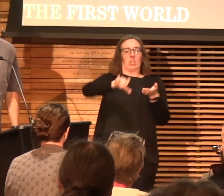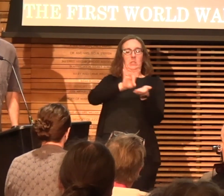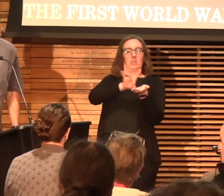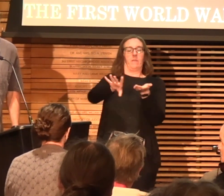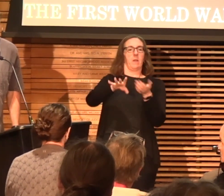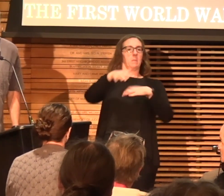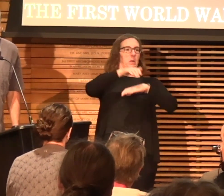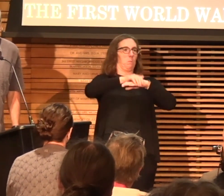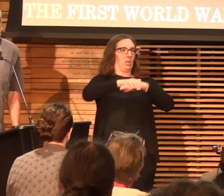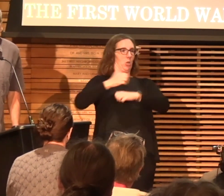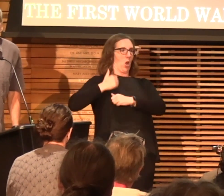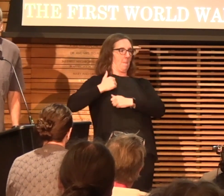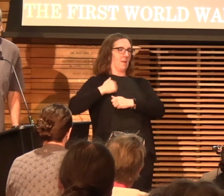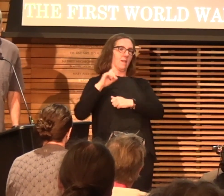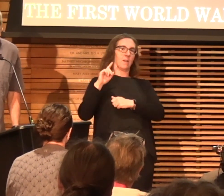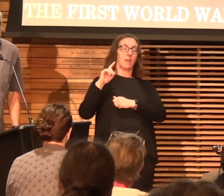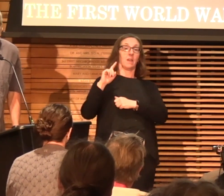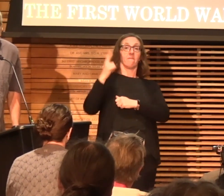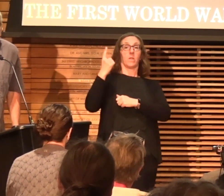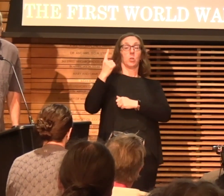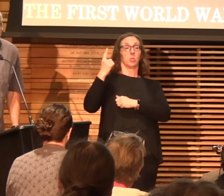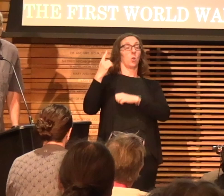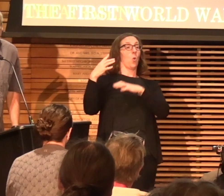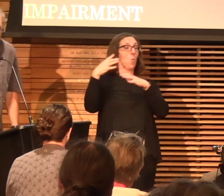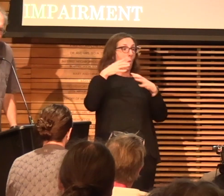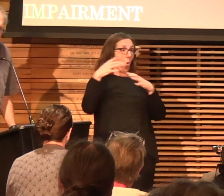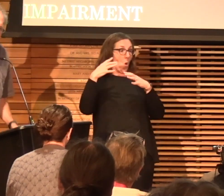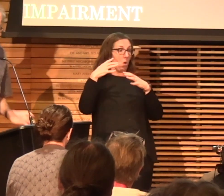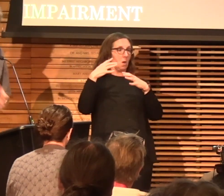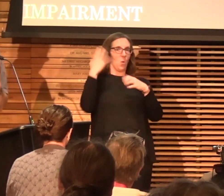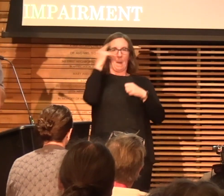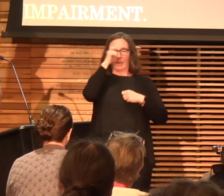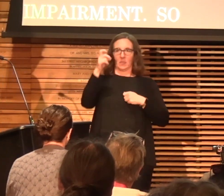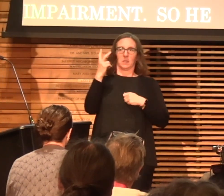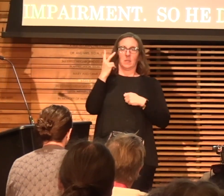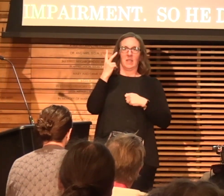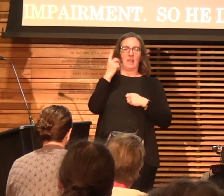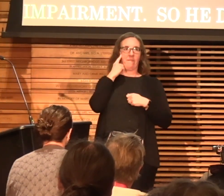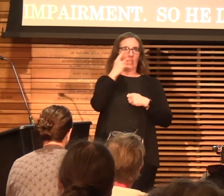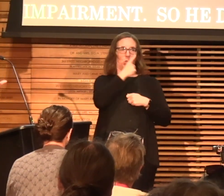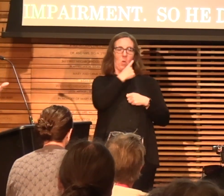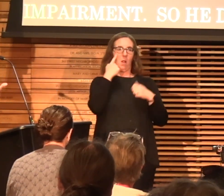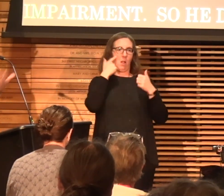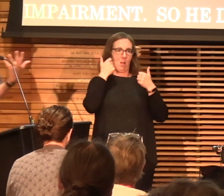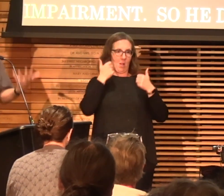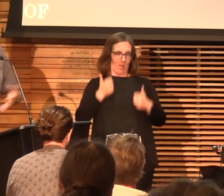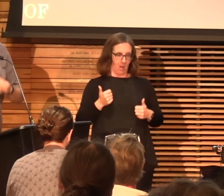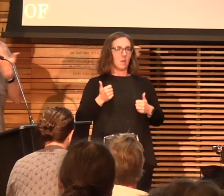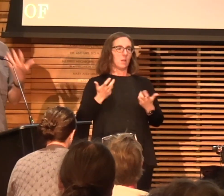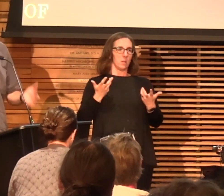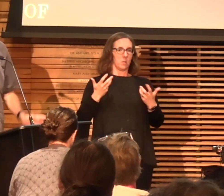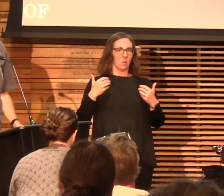because of visual impairment. So he does seem to have some sort of identification